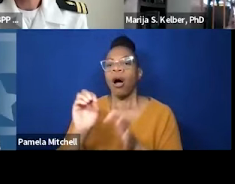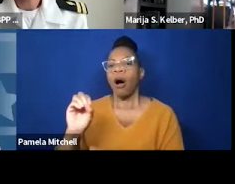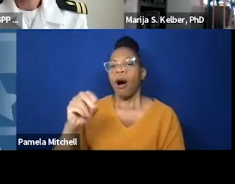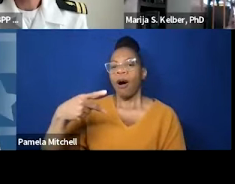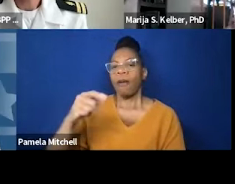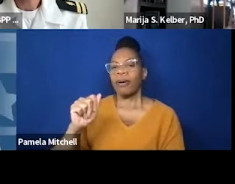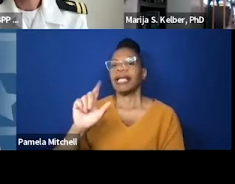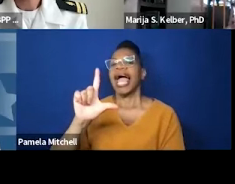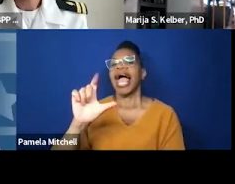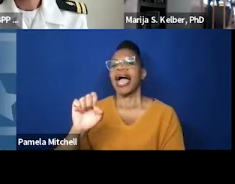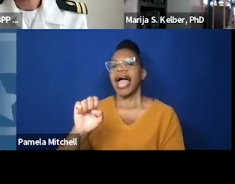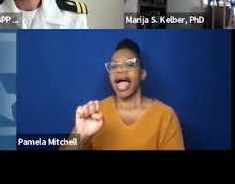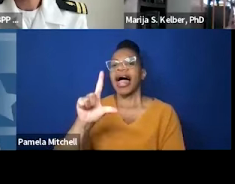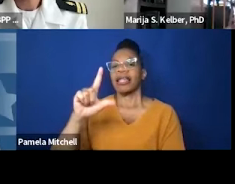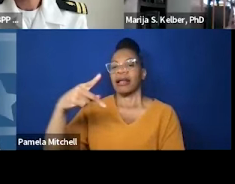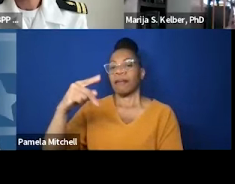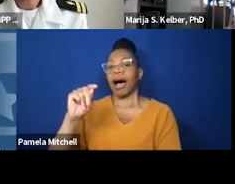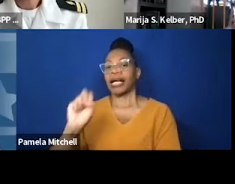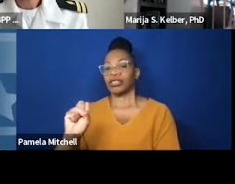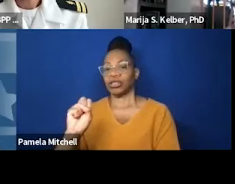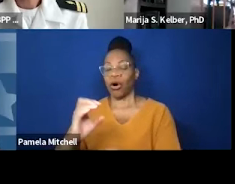El Paso County Colorado jail,